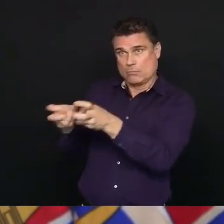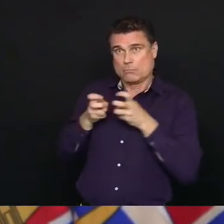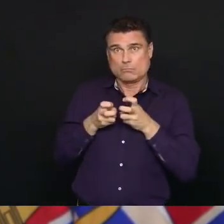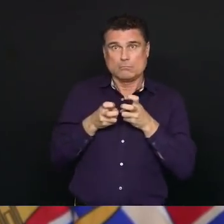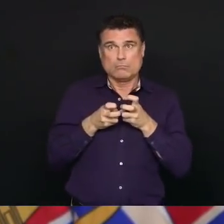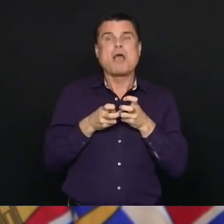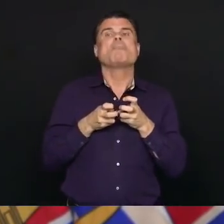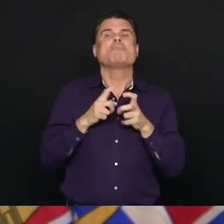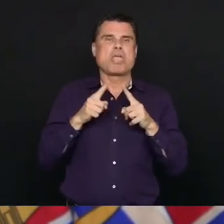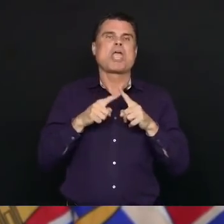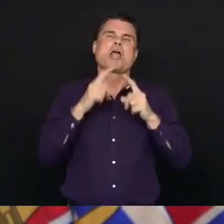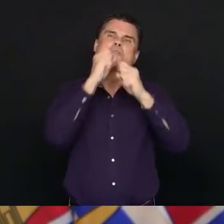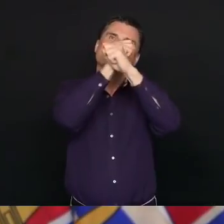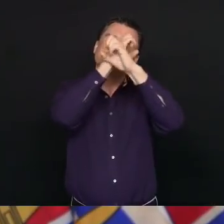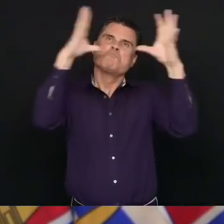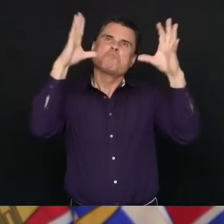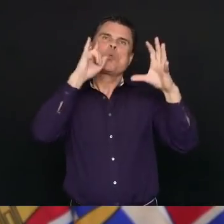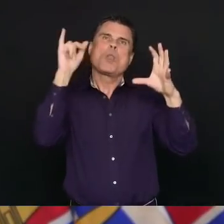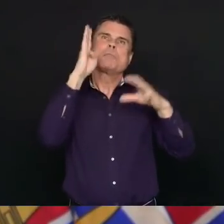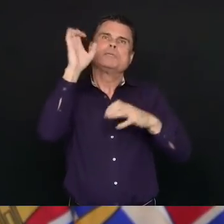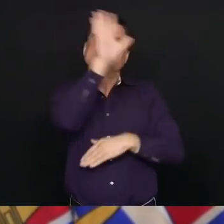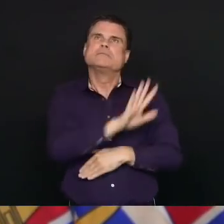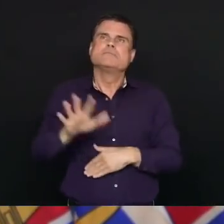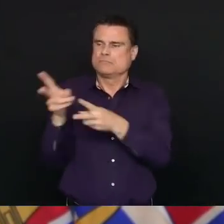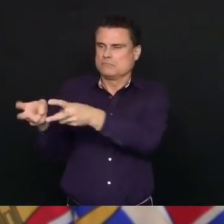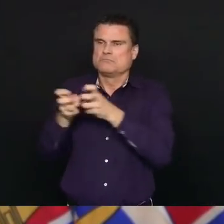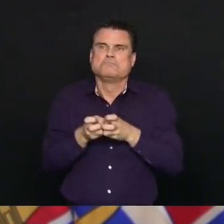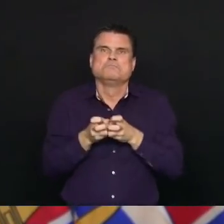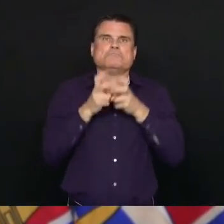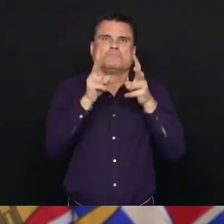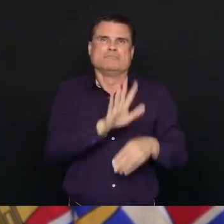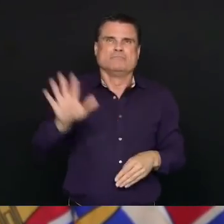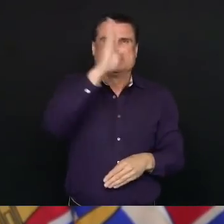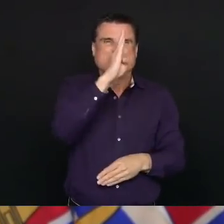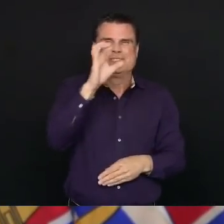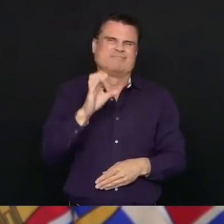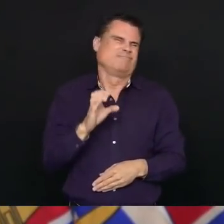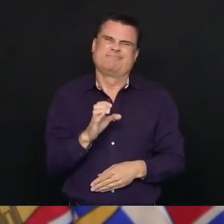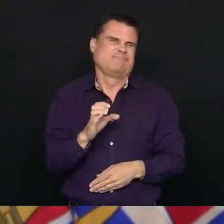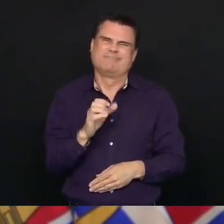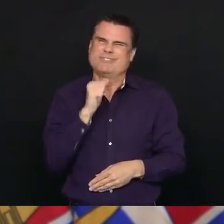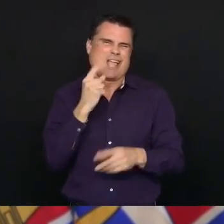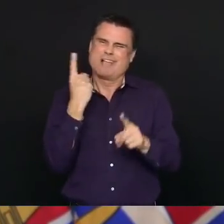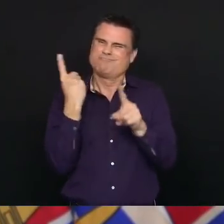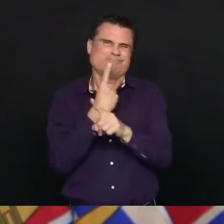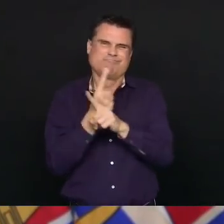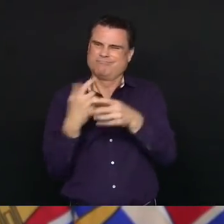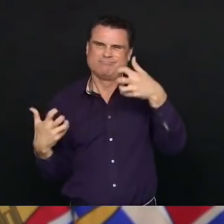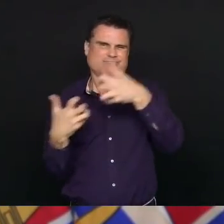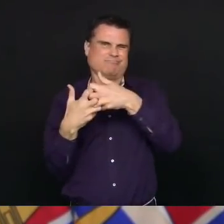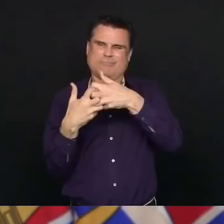What we are looking at is what we are dealing with what we've told you and will present again and continued to share